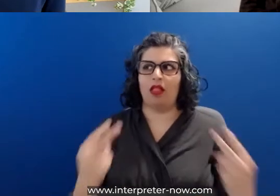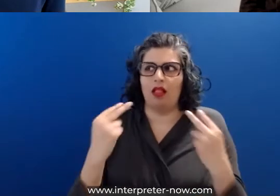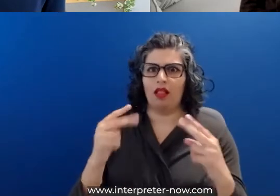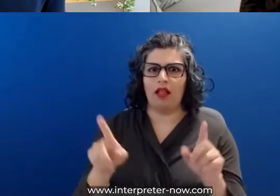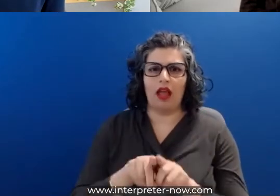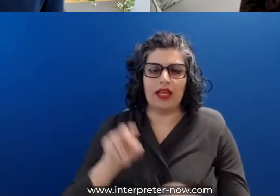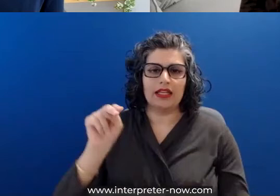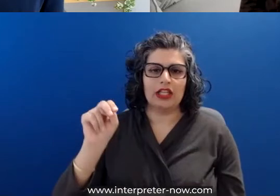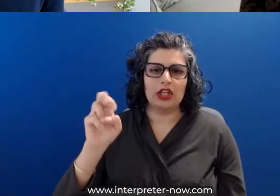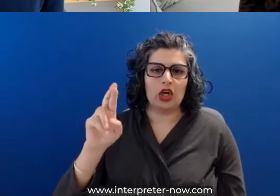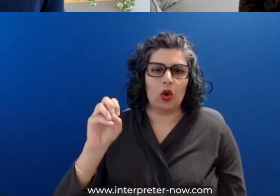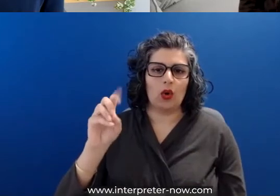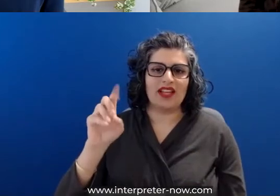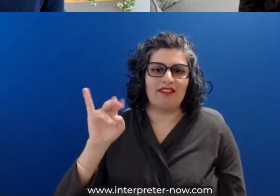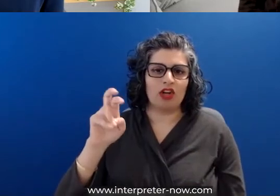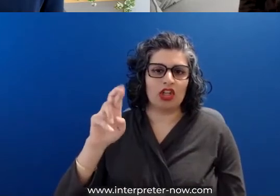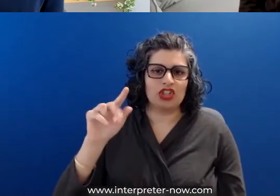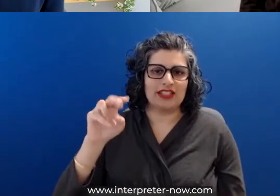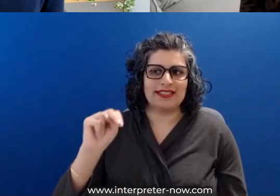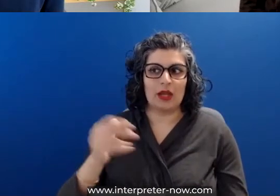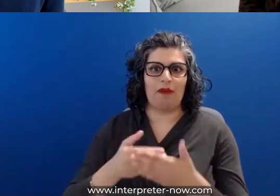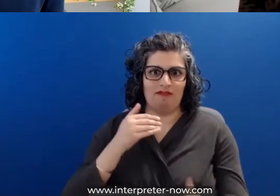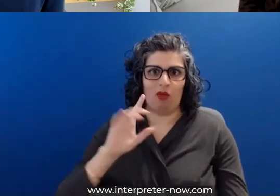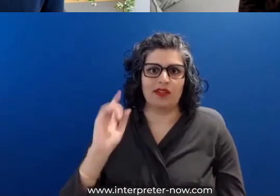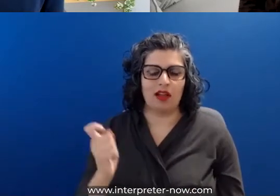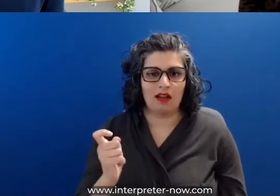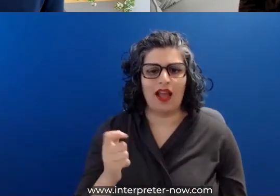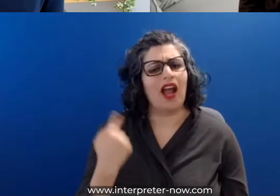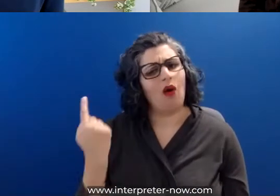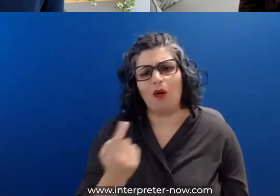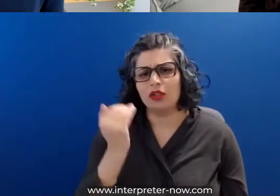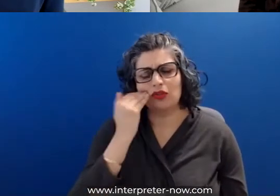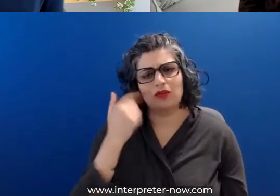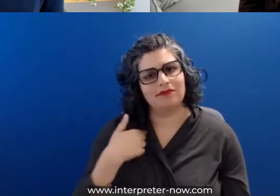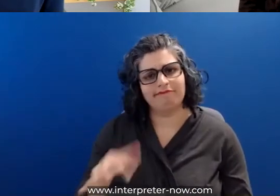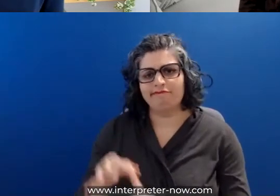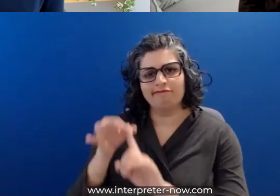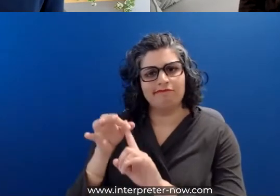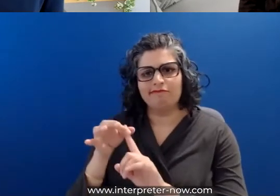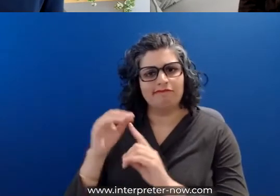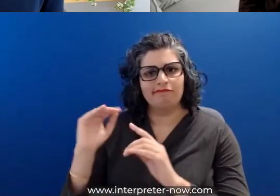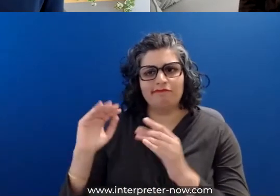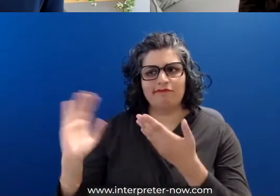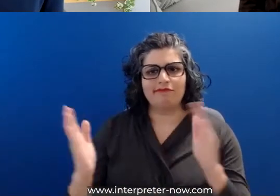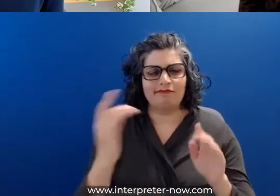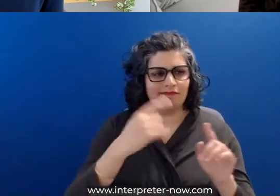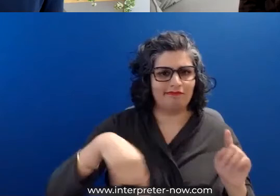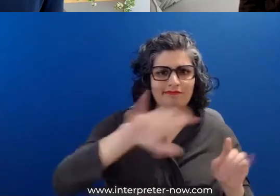diagnosed as such, I always knew that I was different from my peers and different in ways